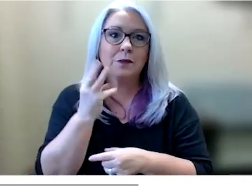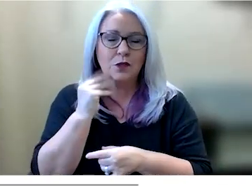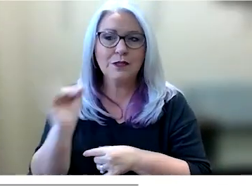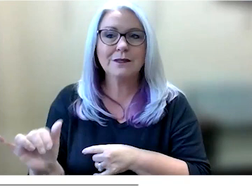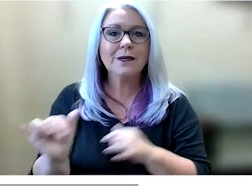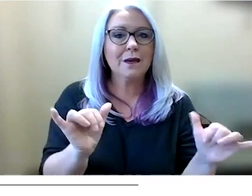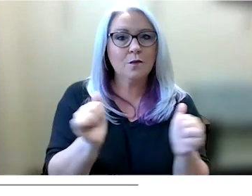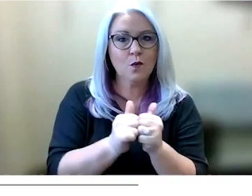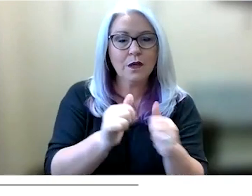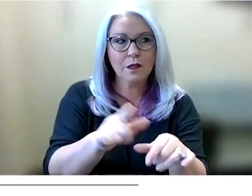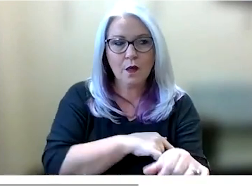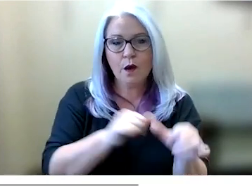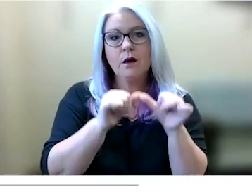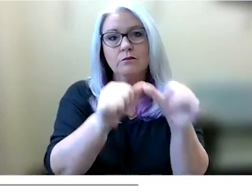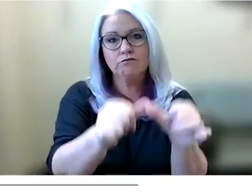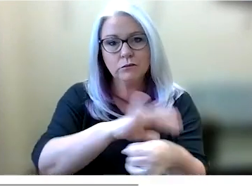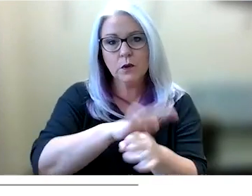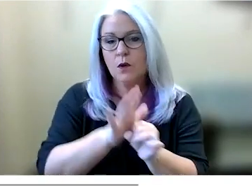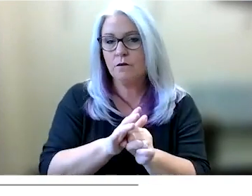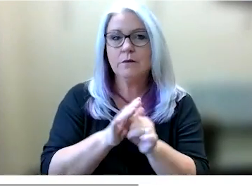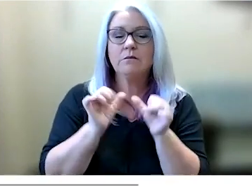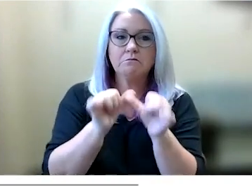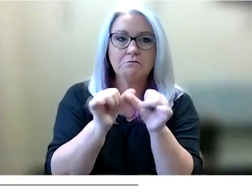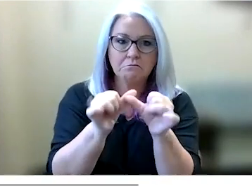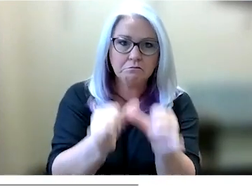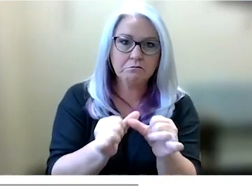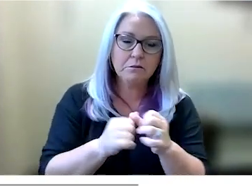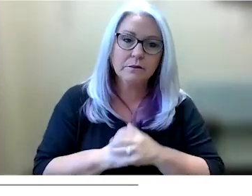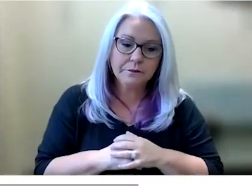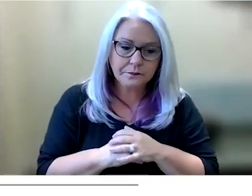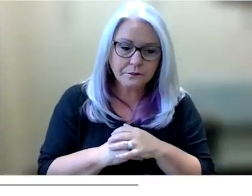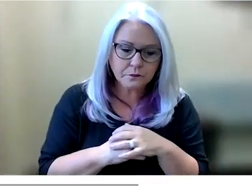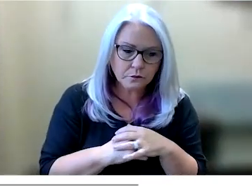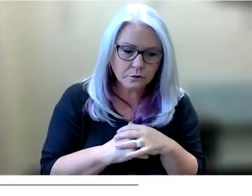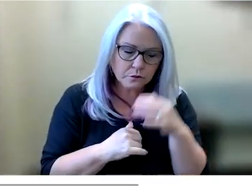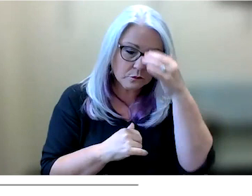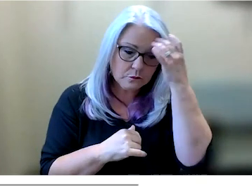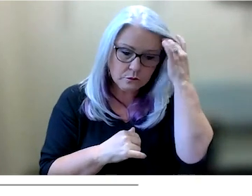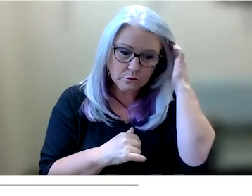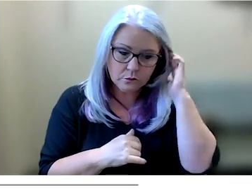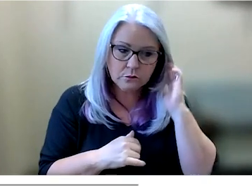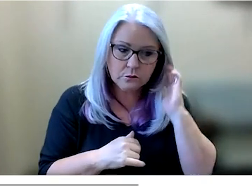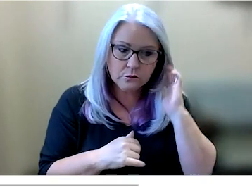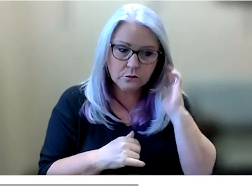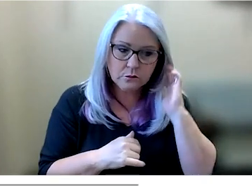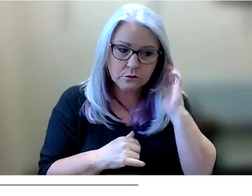is generally a lifelong condition. Other diagnoses is mast cell activation syndrome.